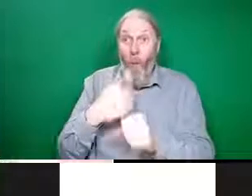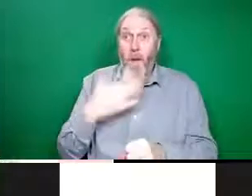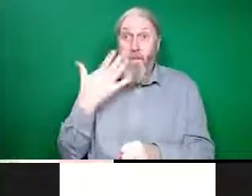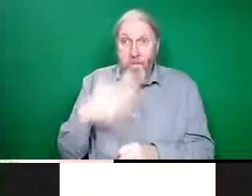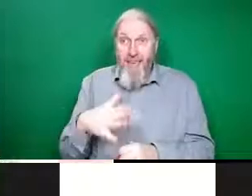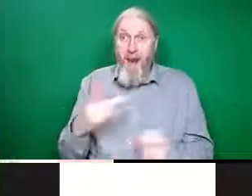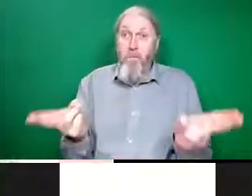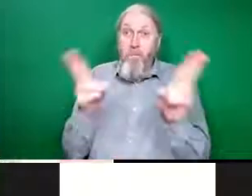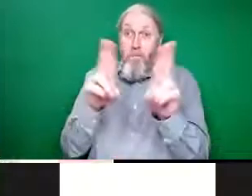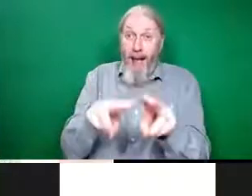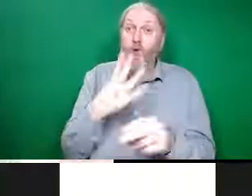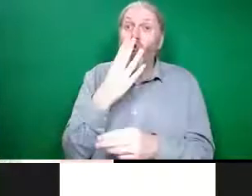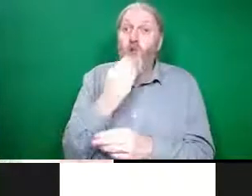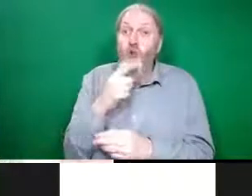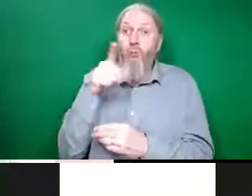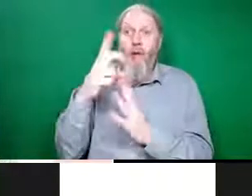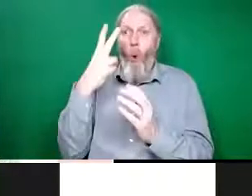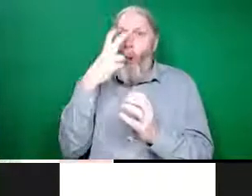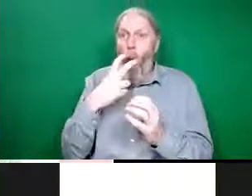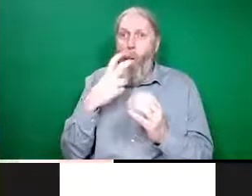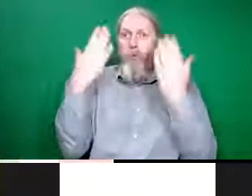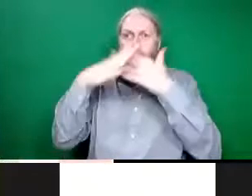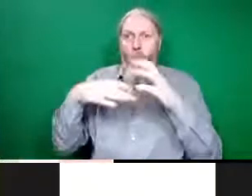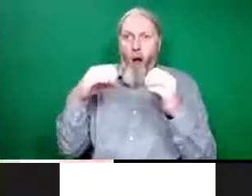economy is the fact that this uplift encouraged travel